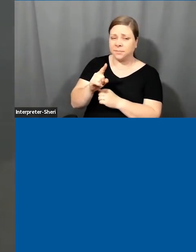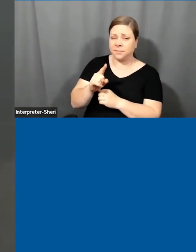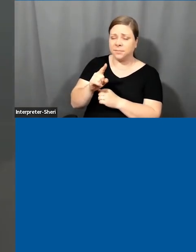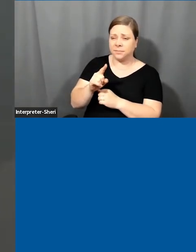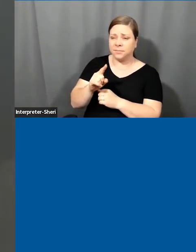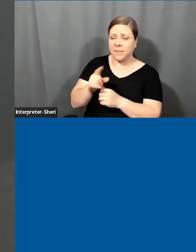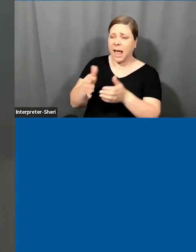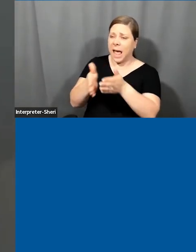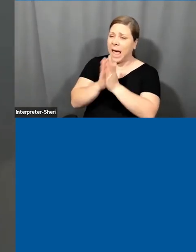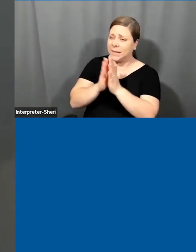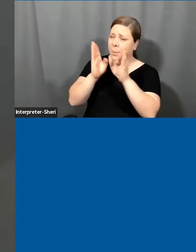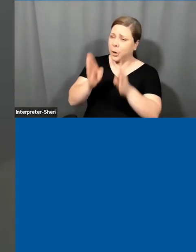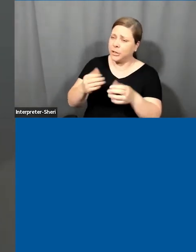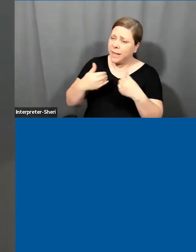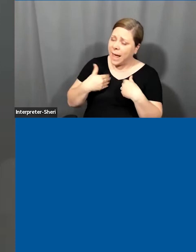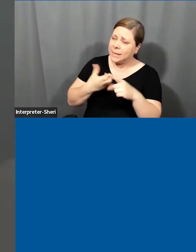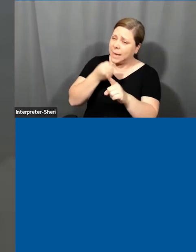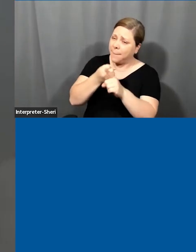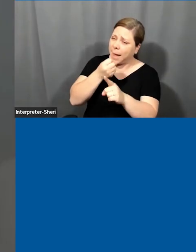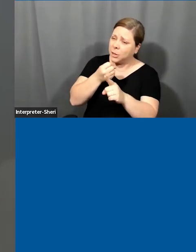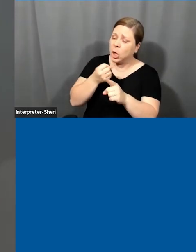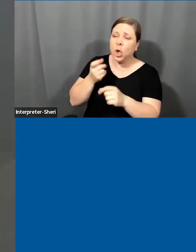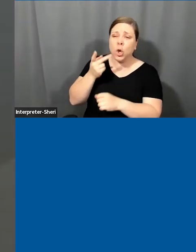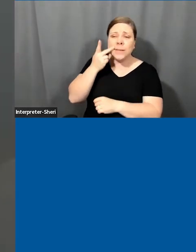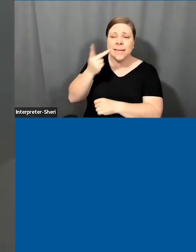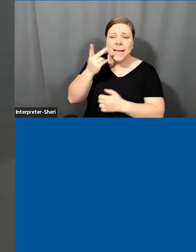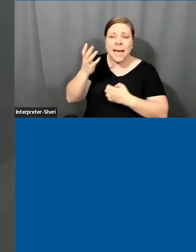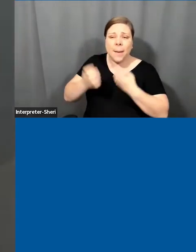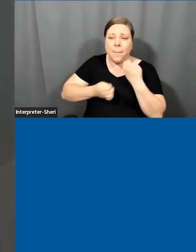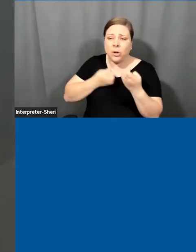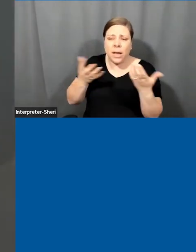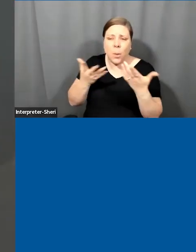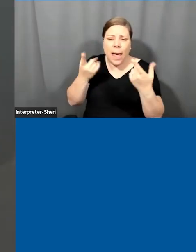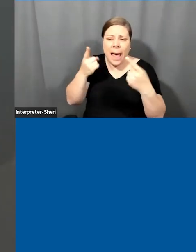because then you can actually see emotionally what happens with them. You can actually get their feedback